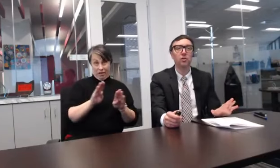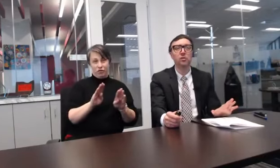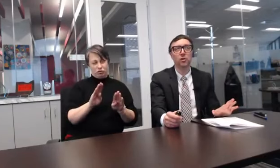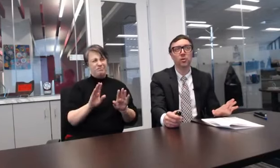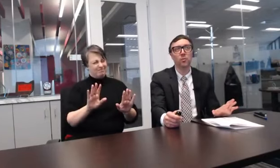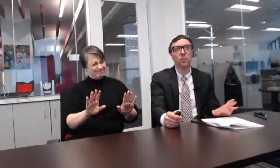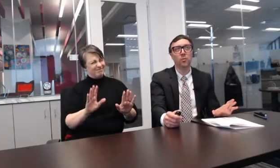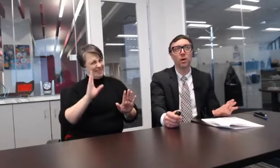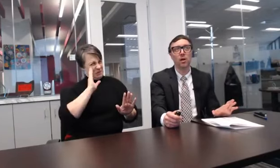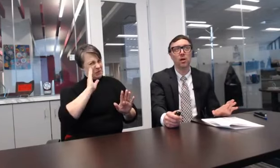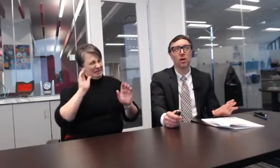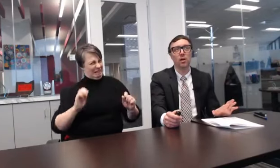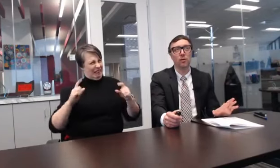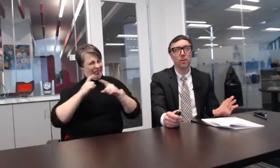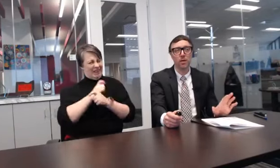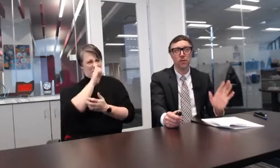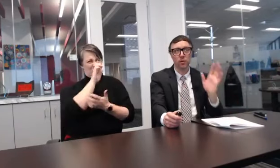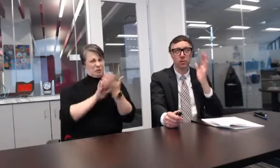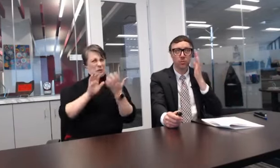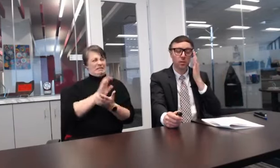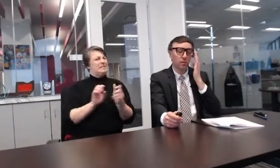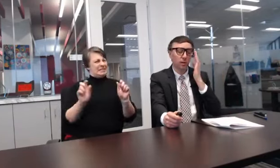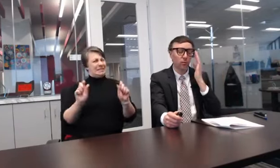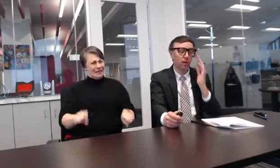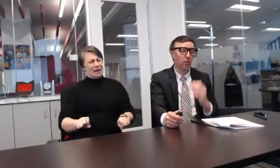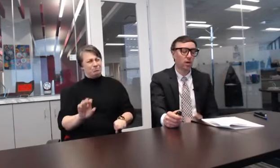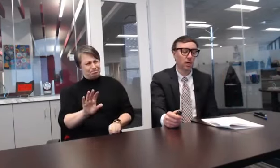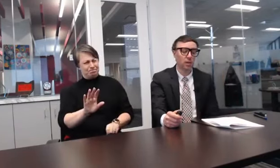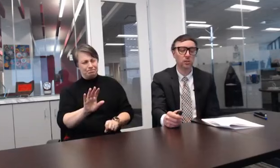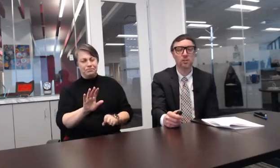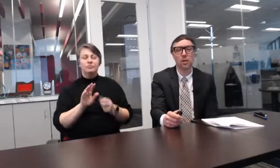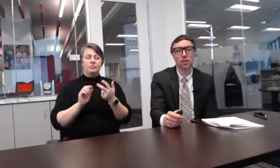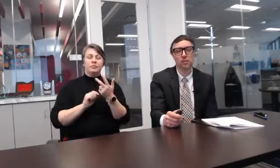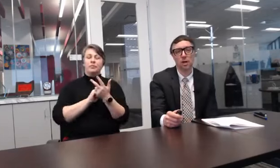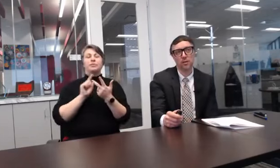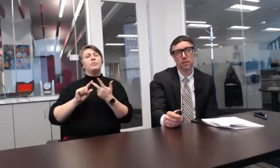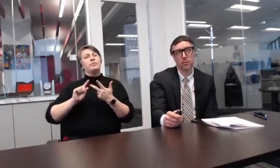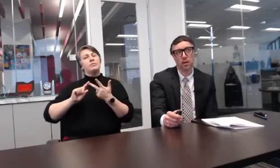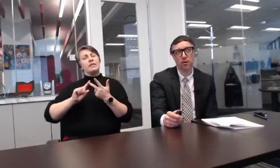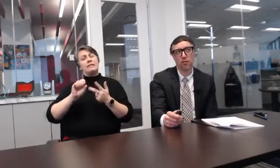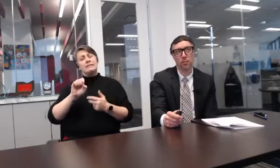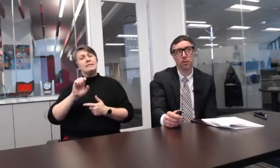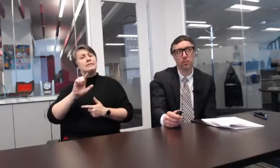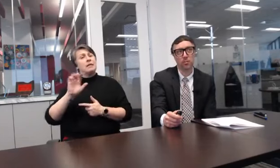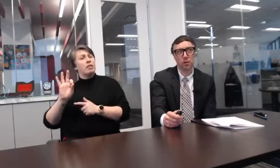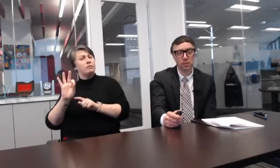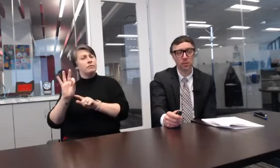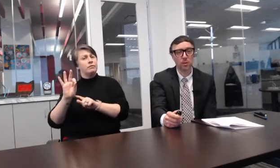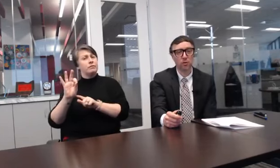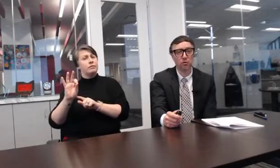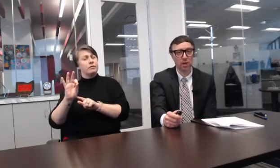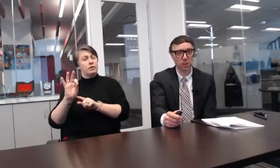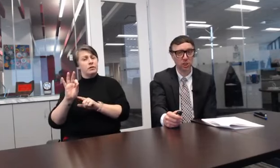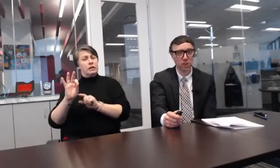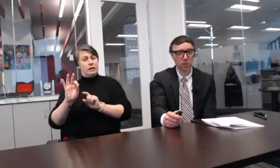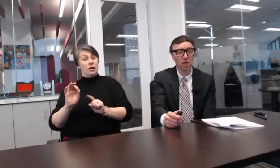So the one, another main difference with the SELF Waiver is this concept of participant direction.